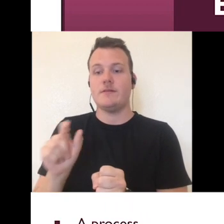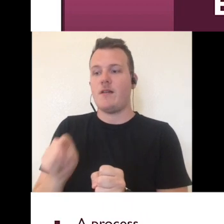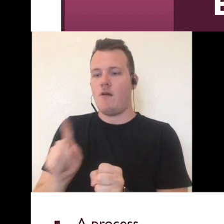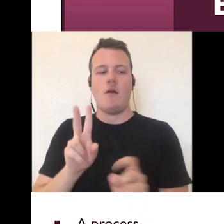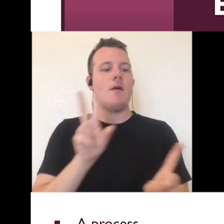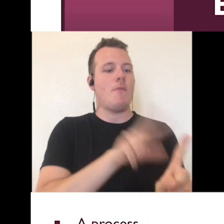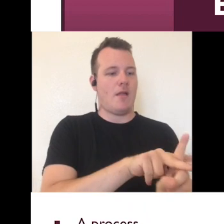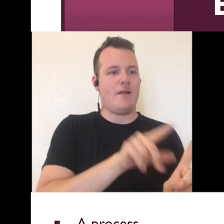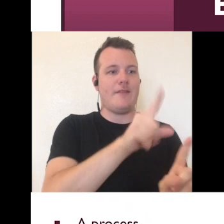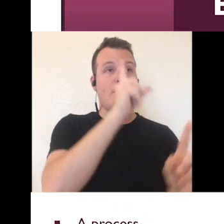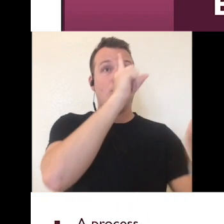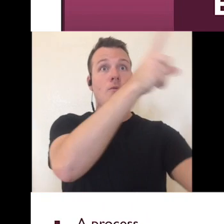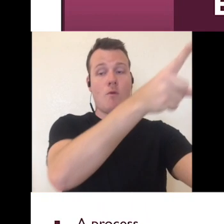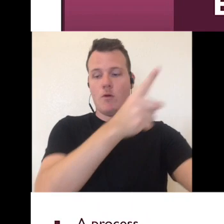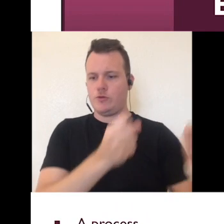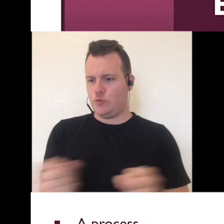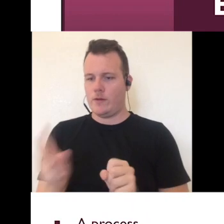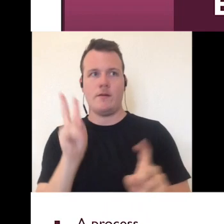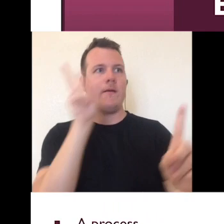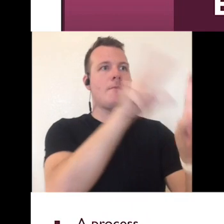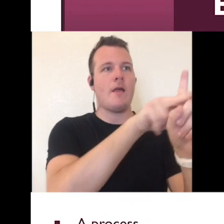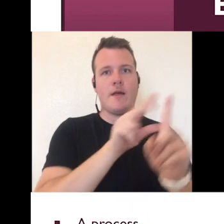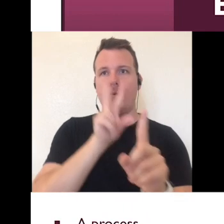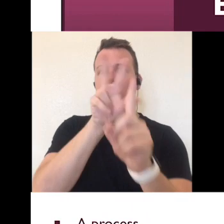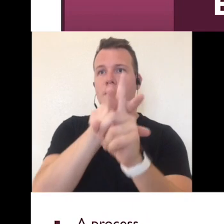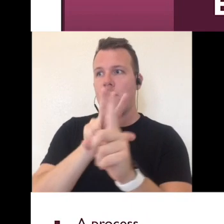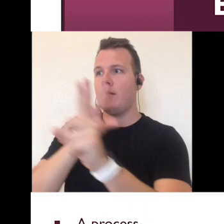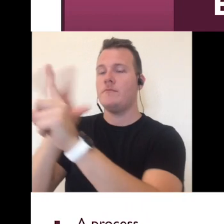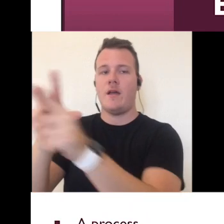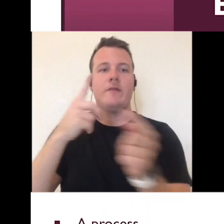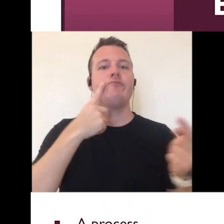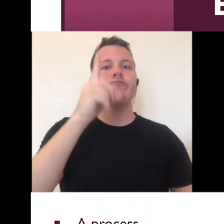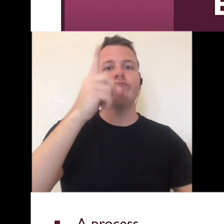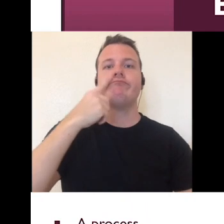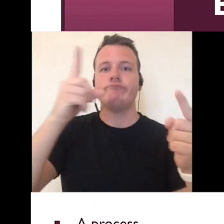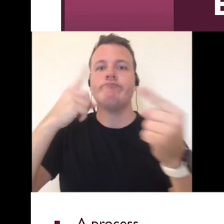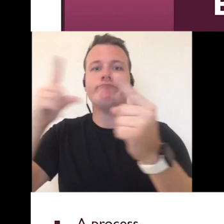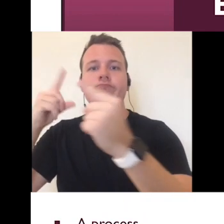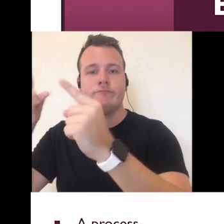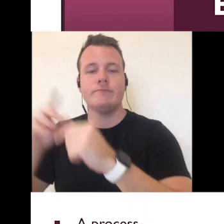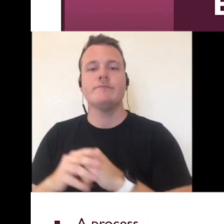that are intended to help achieve the goals that they're- that they're working